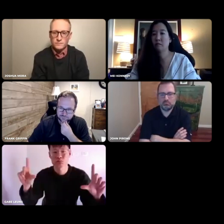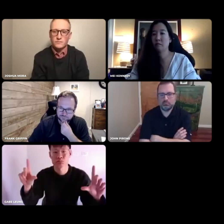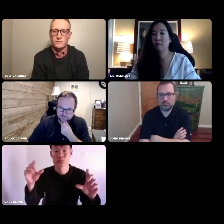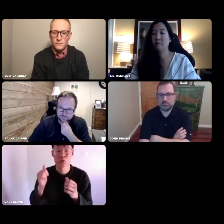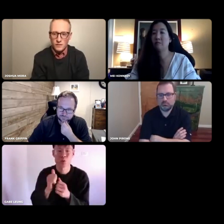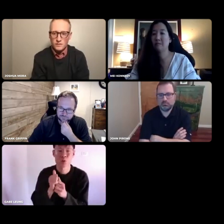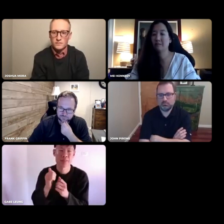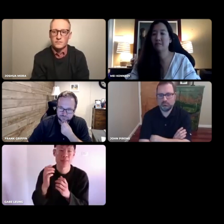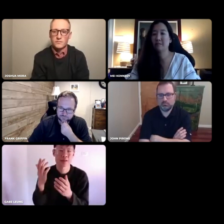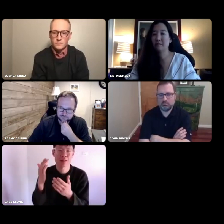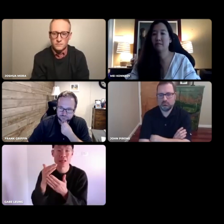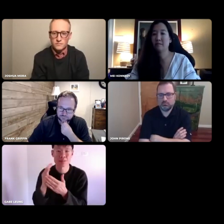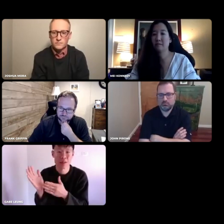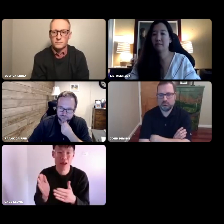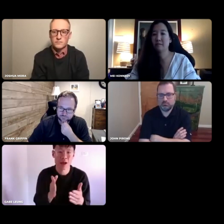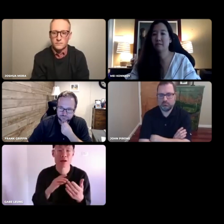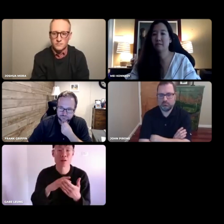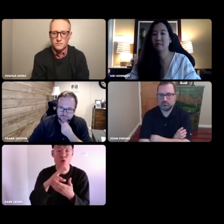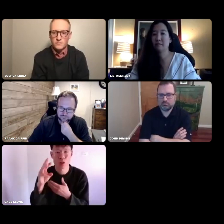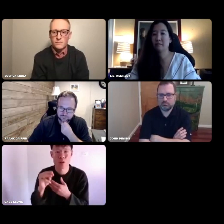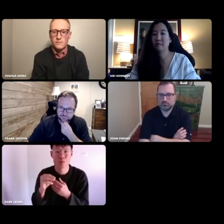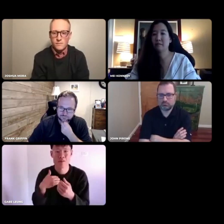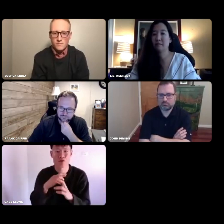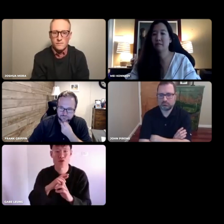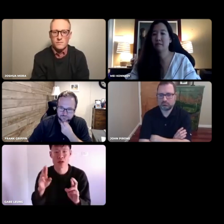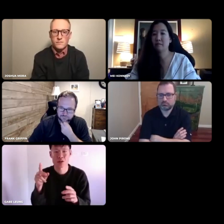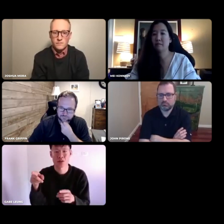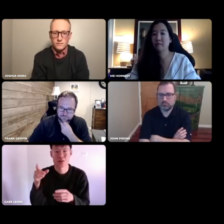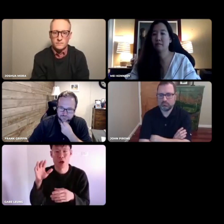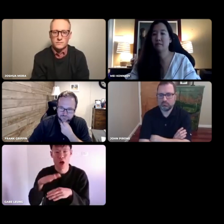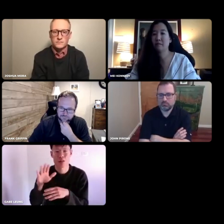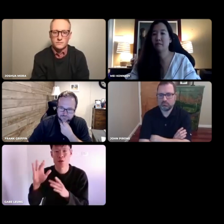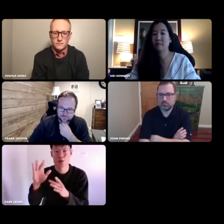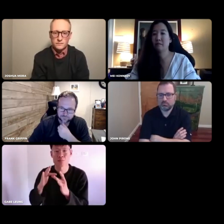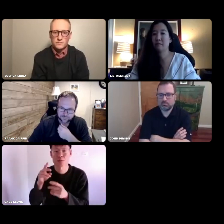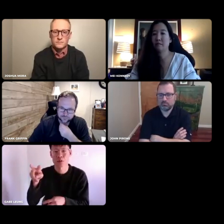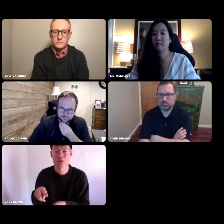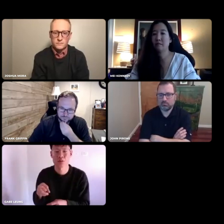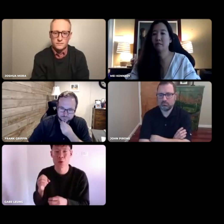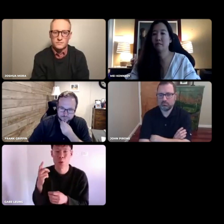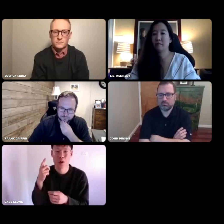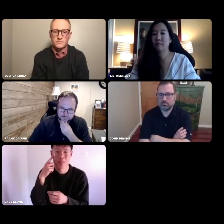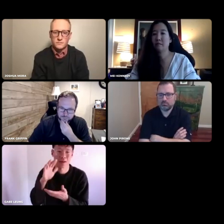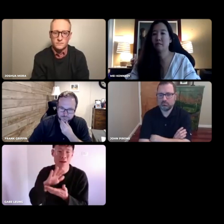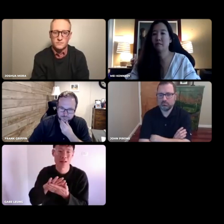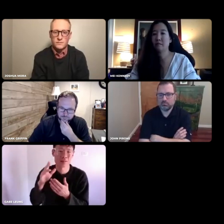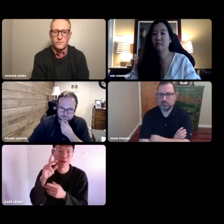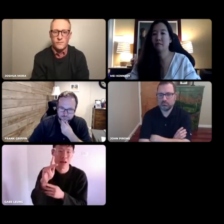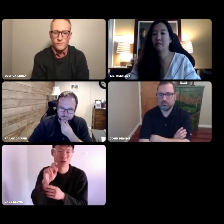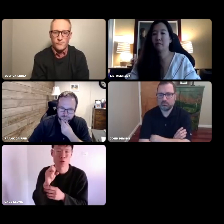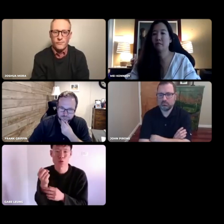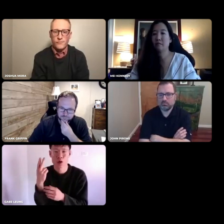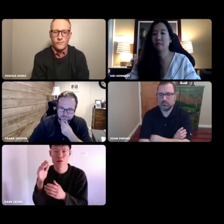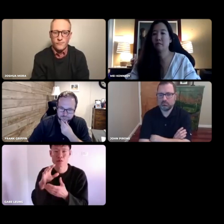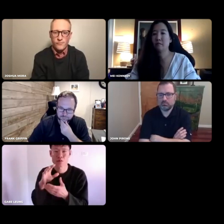a YouTube for educators, with a plan, videos, etc.